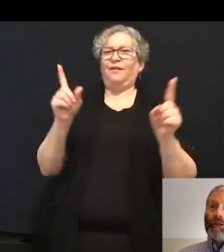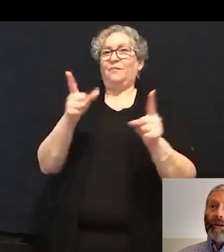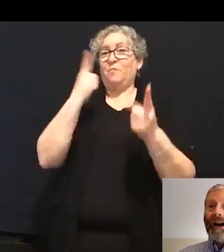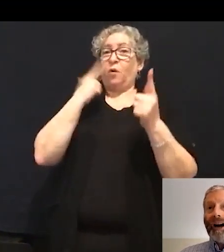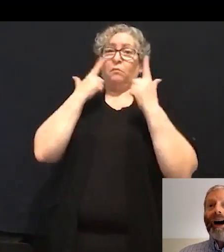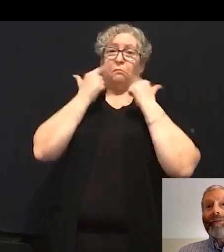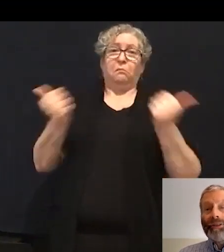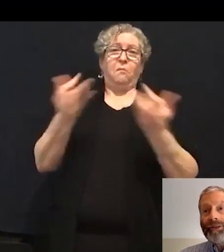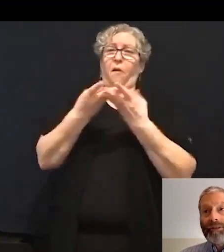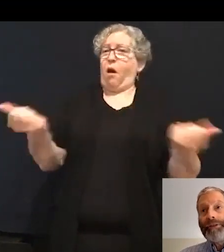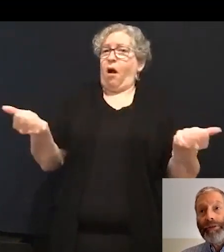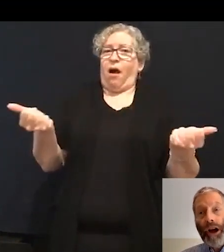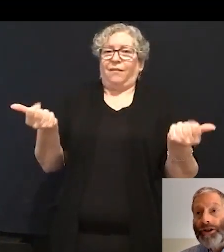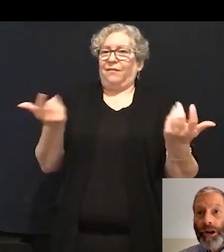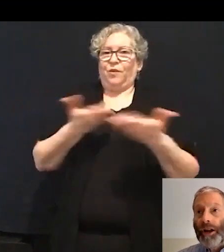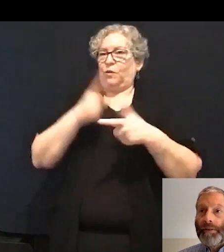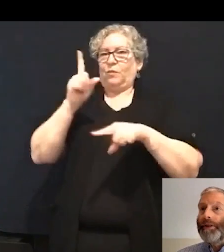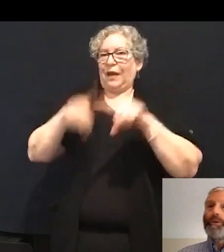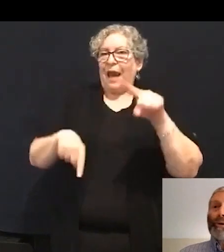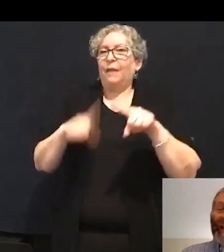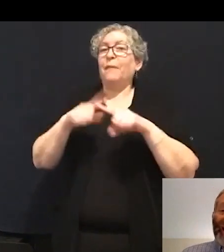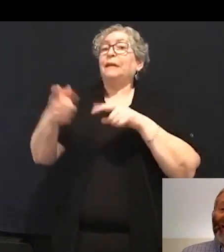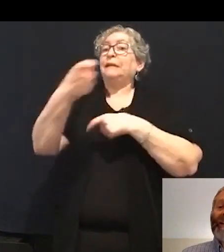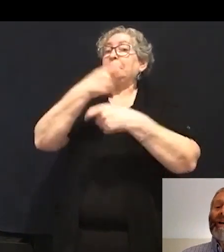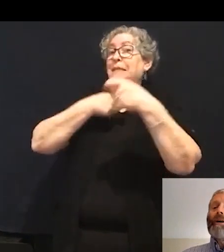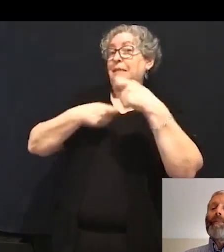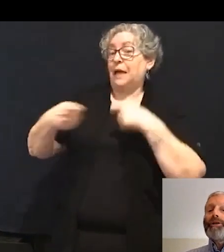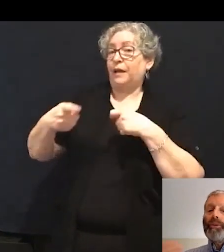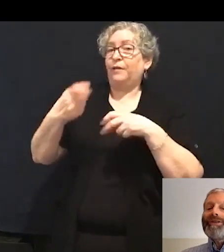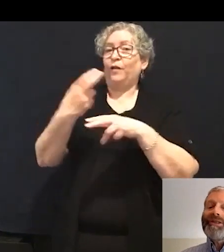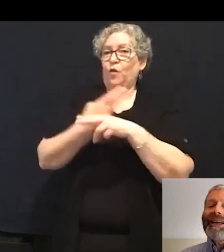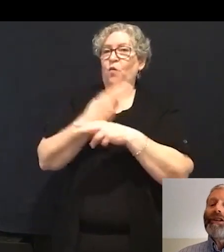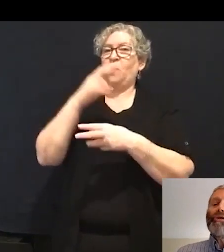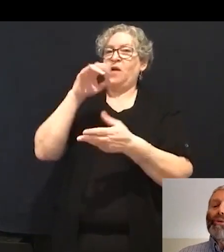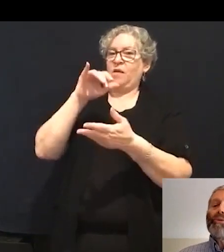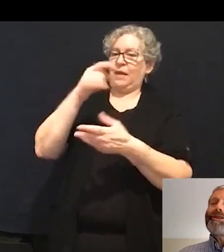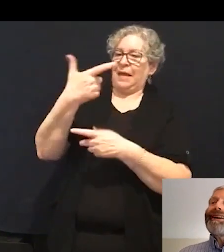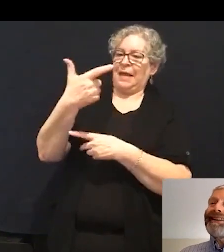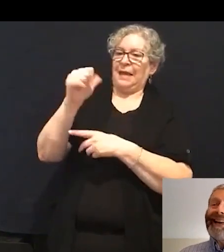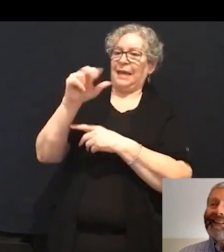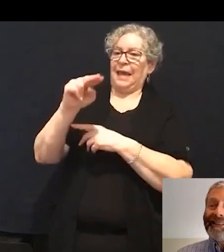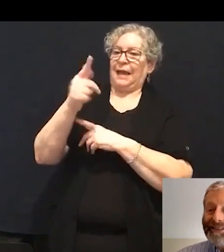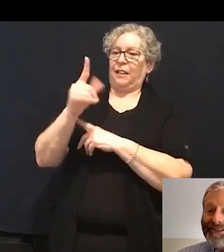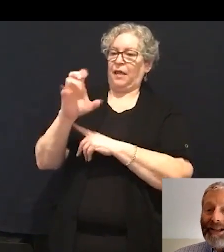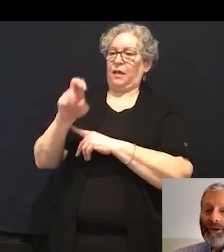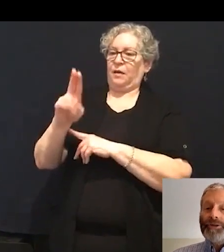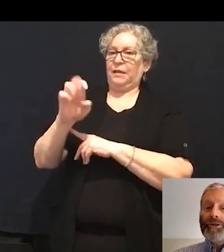obviously, if you've lost all of them, you can't-- but to instead use ganglion cells